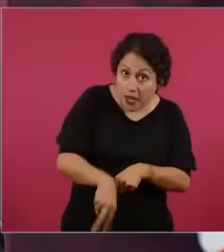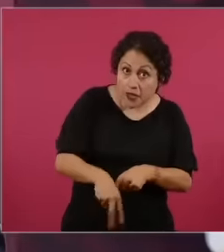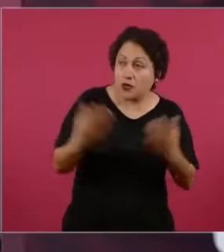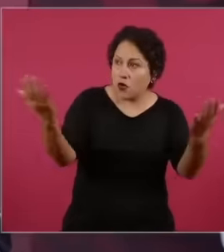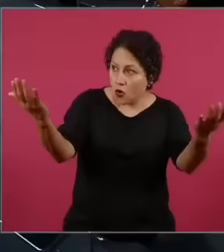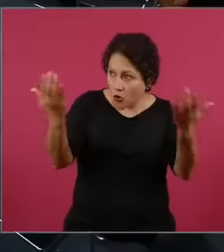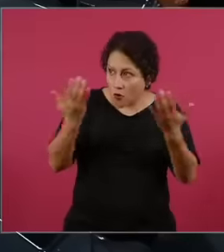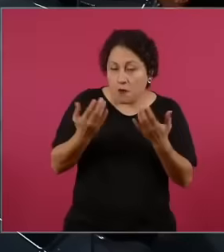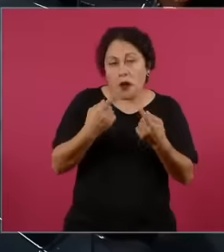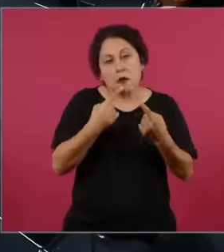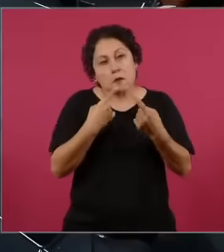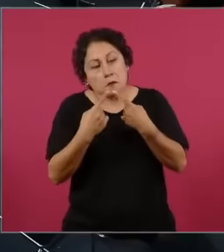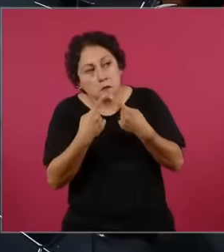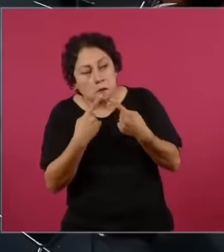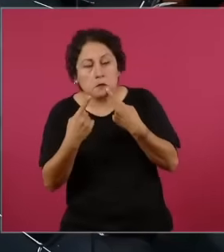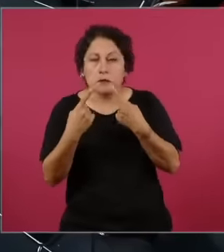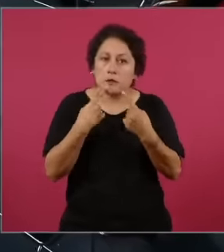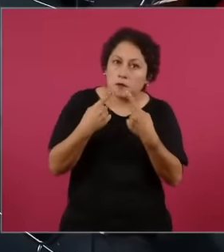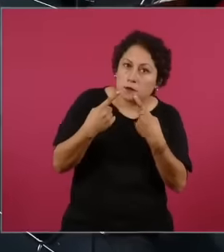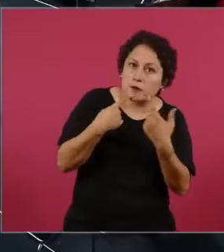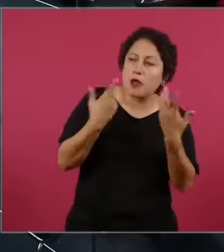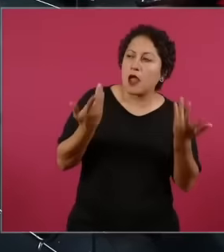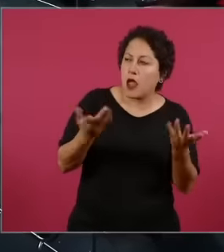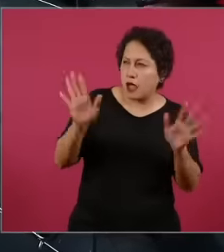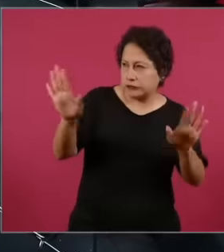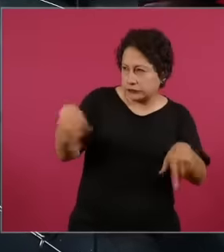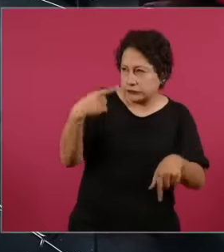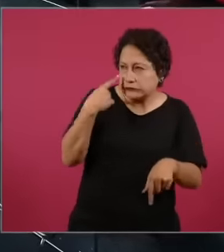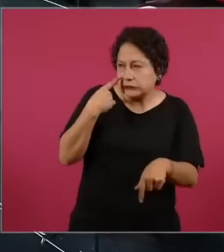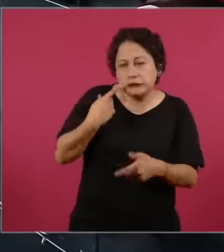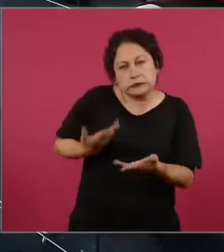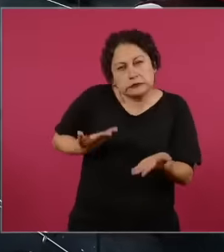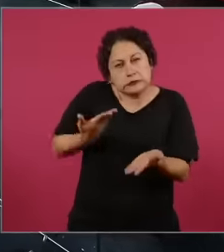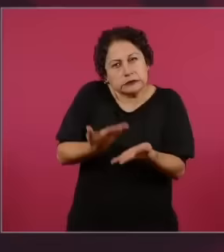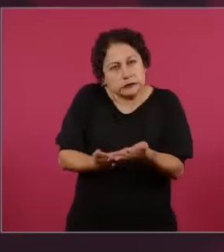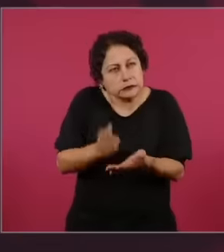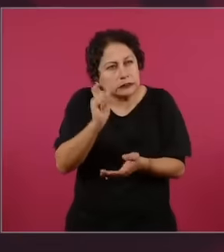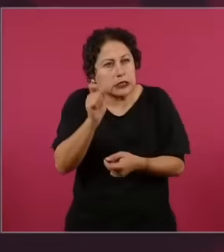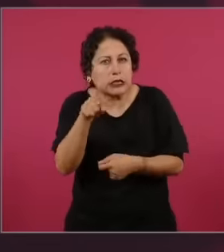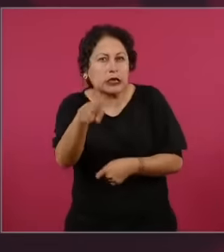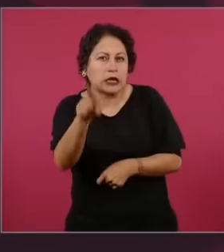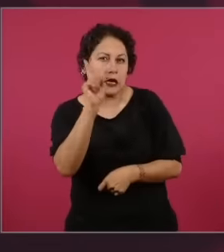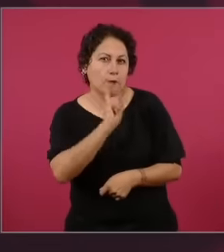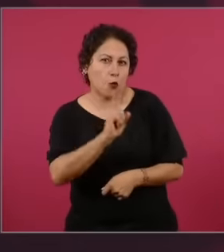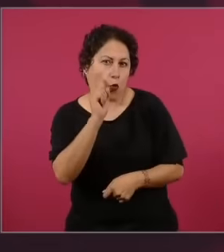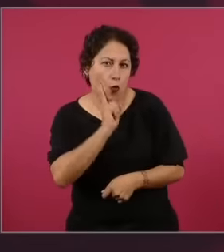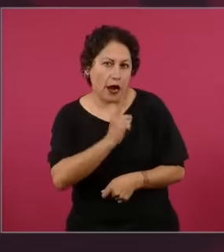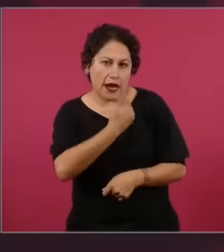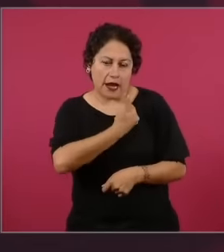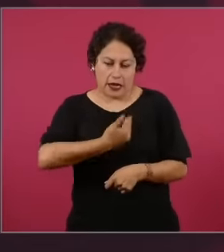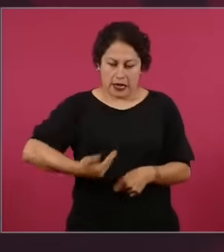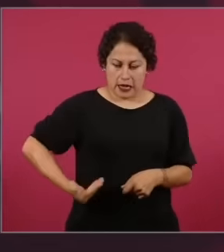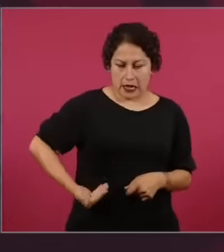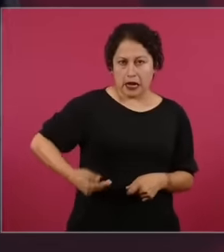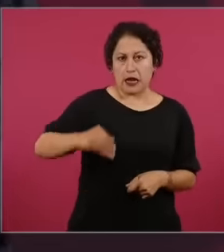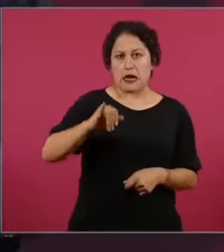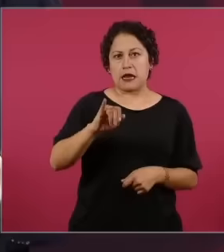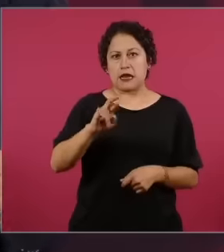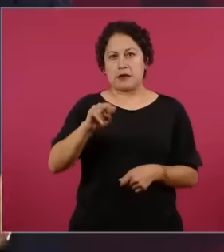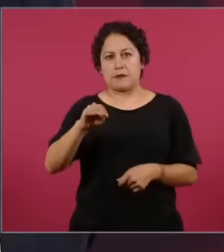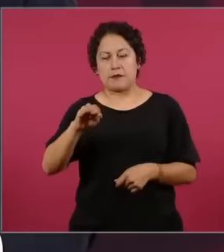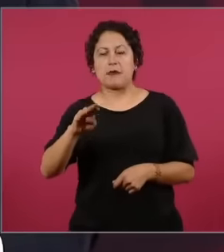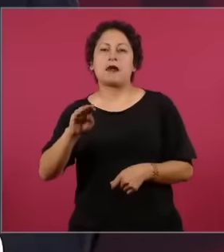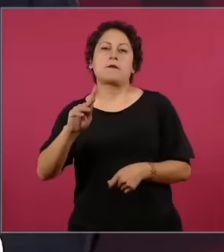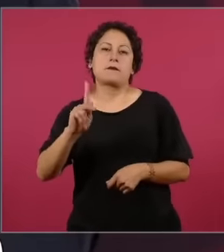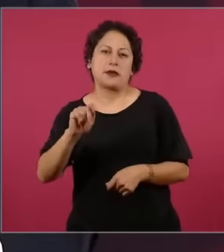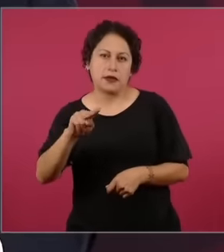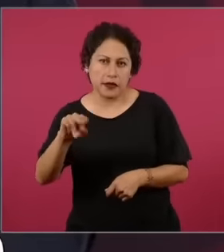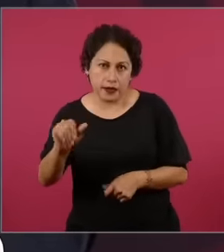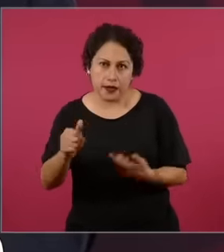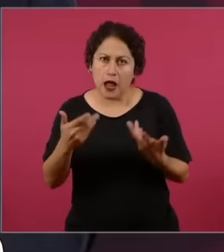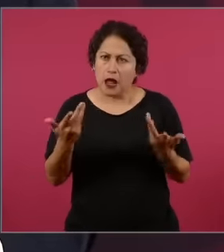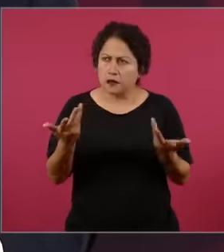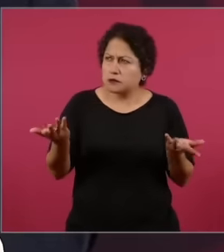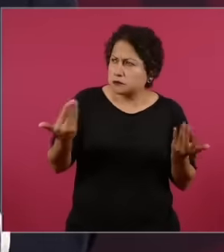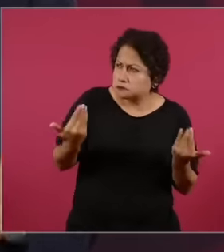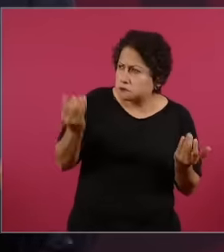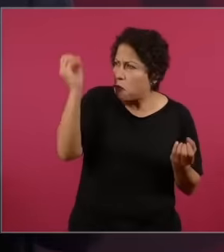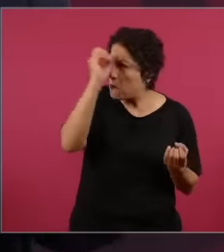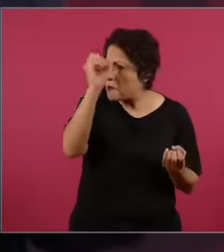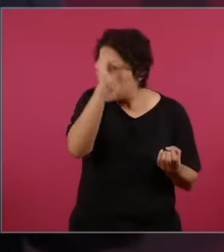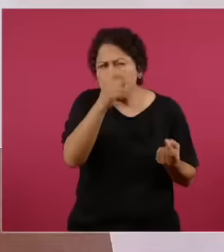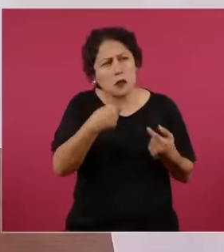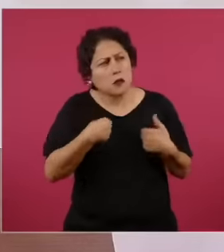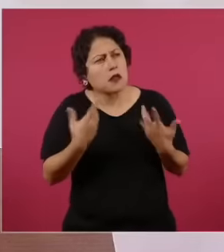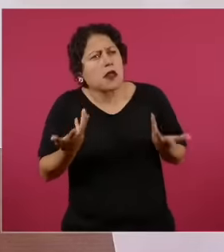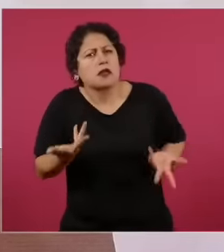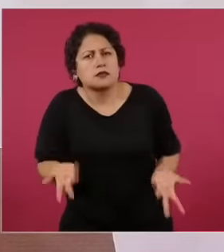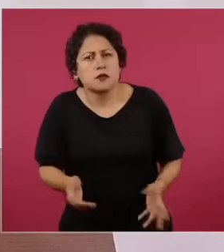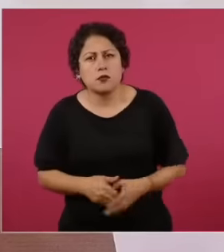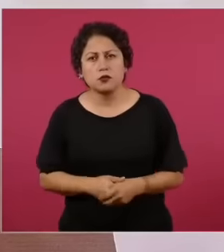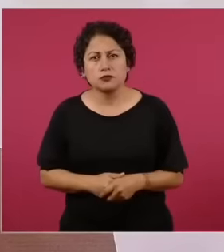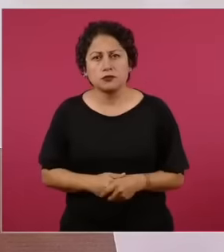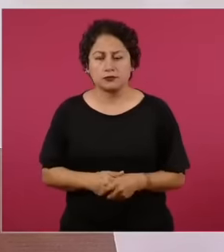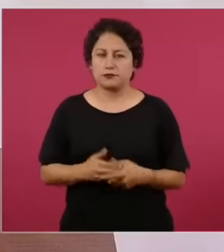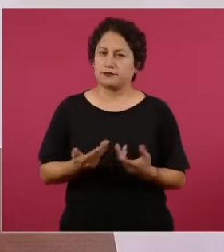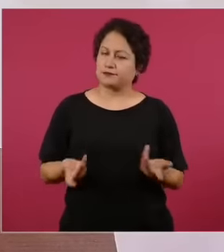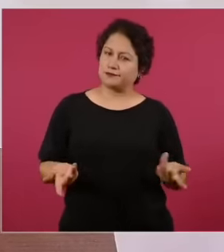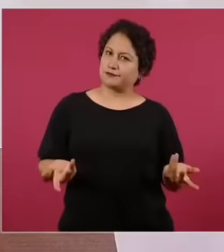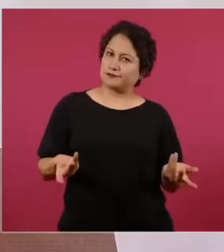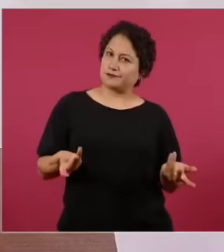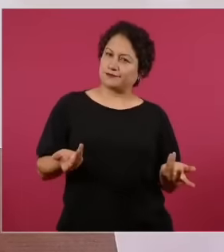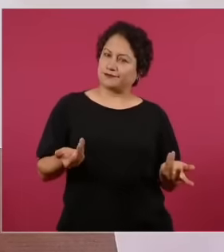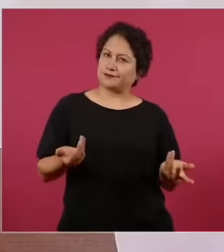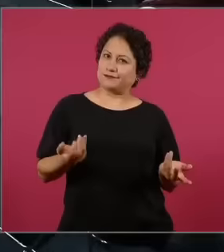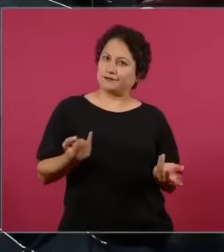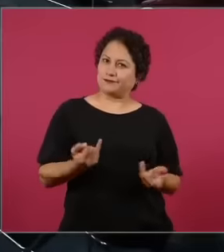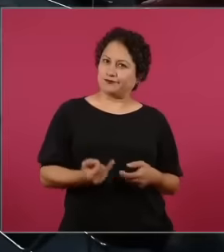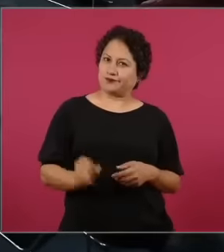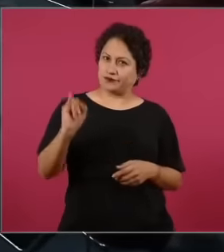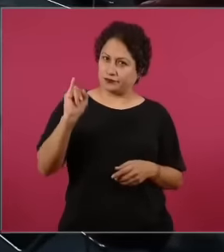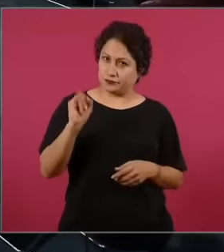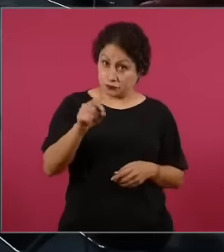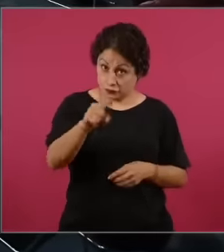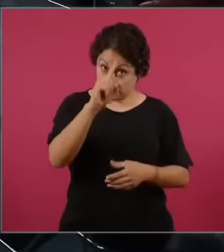the lady, this Irma piña is not.